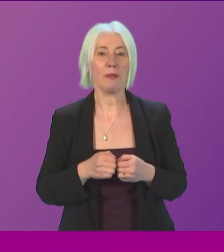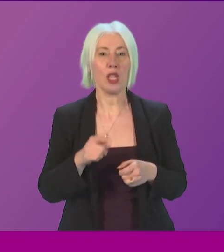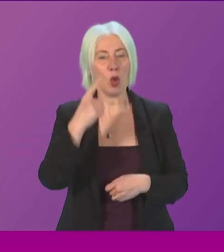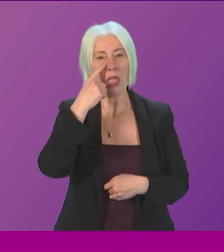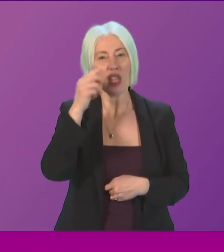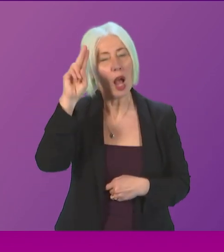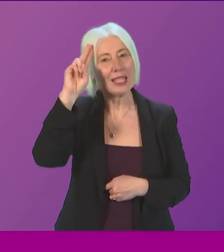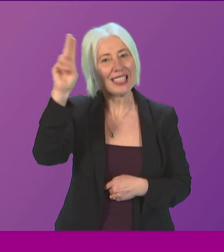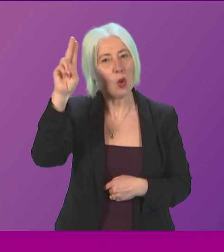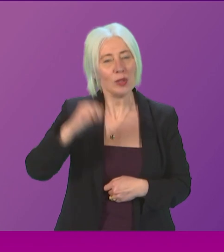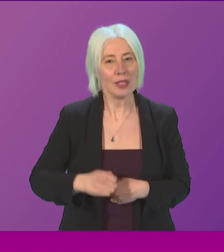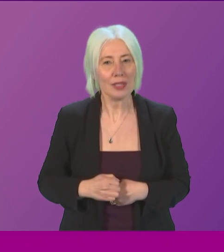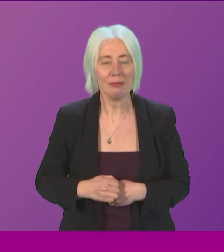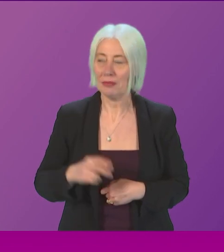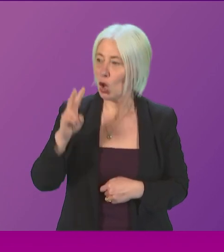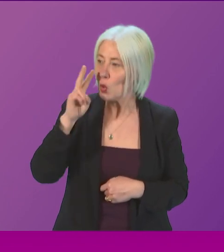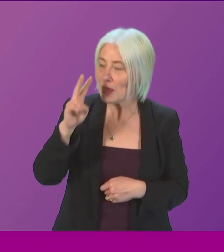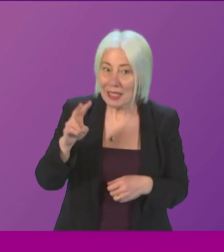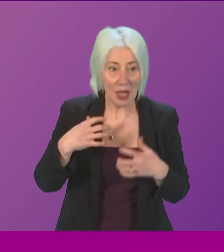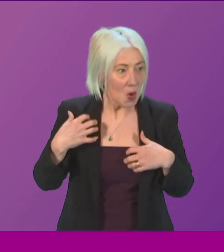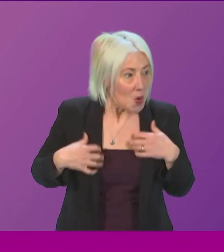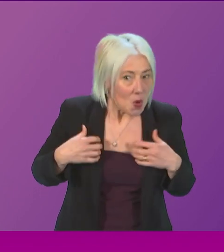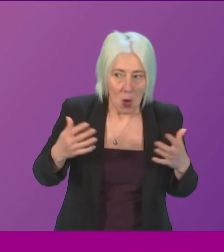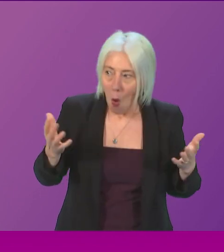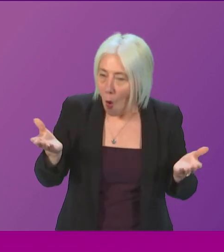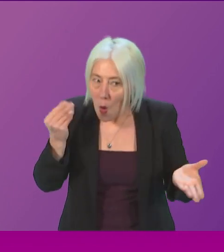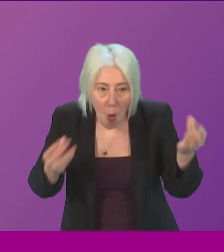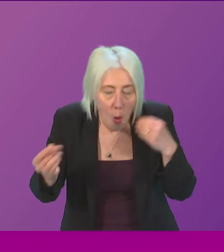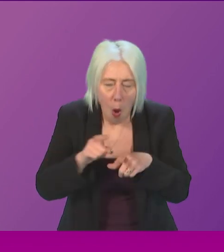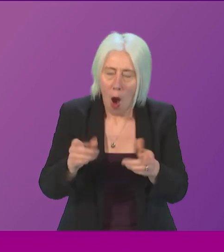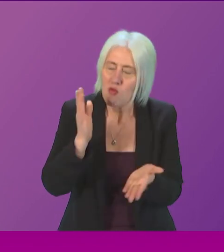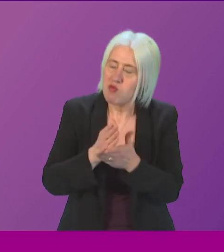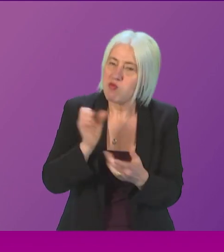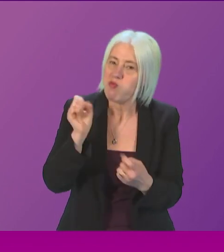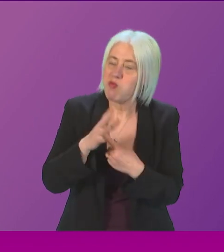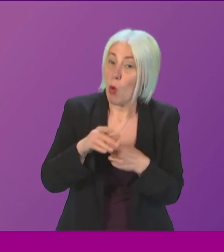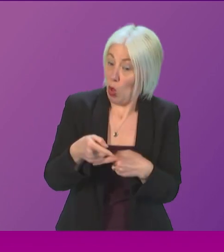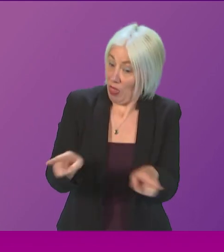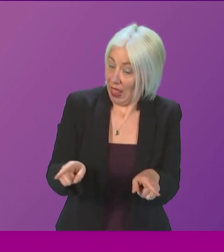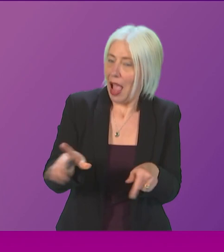scouts. I could see and hear how much the experience meant to them and their families.